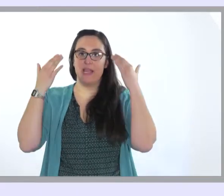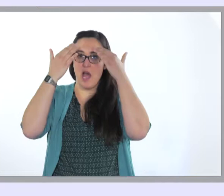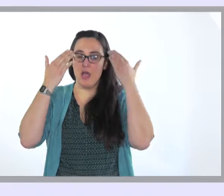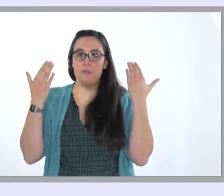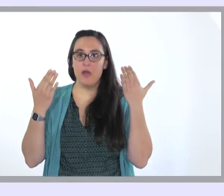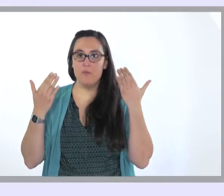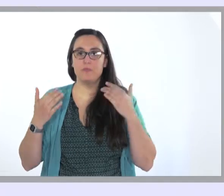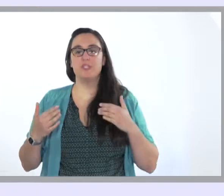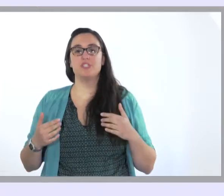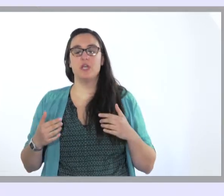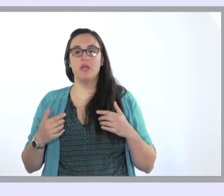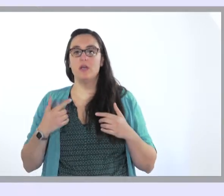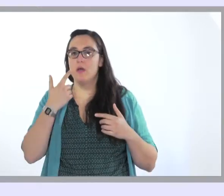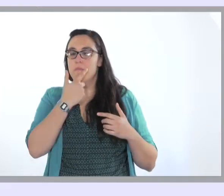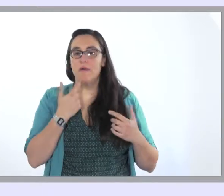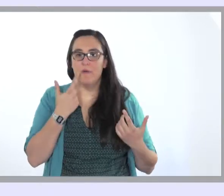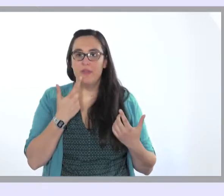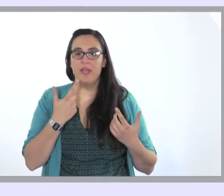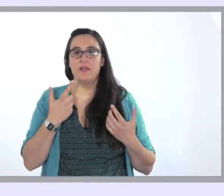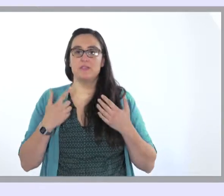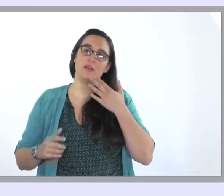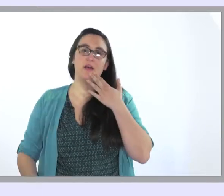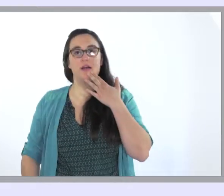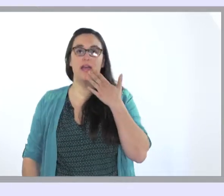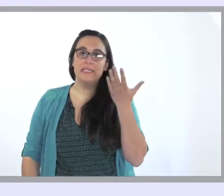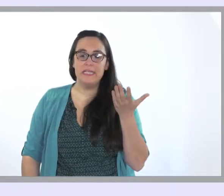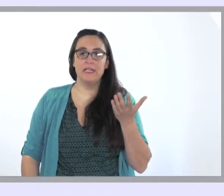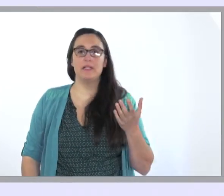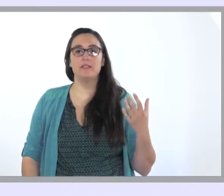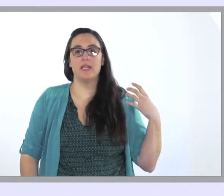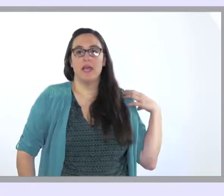like the eyebrow position, mouthing, head tilts,